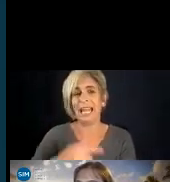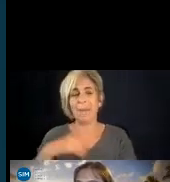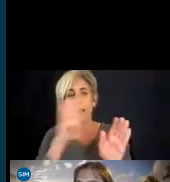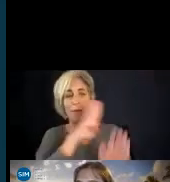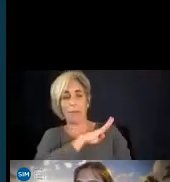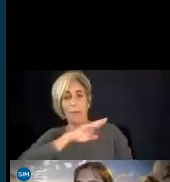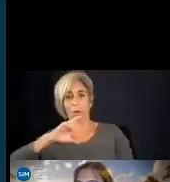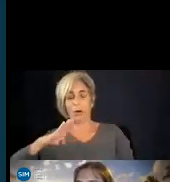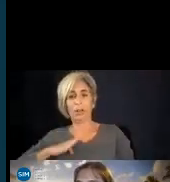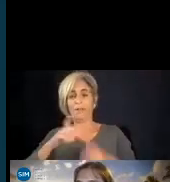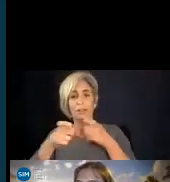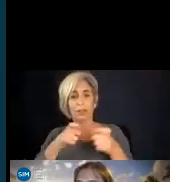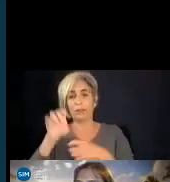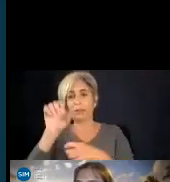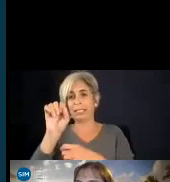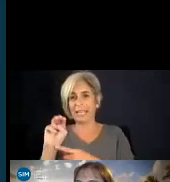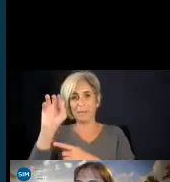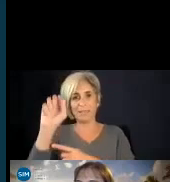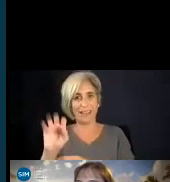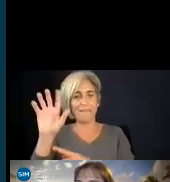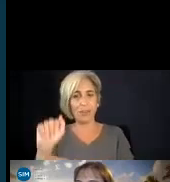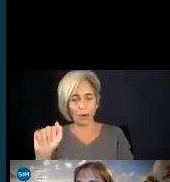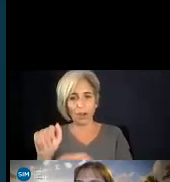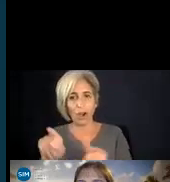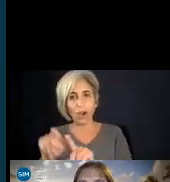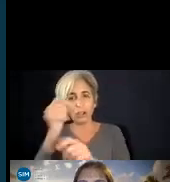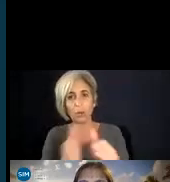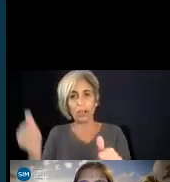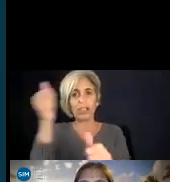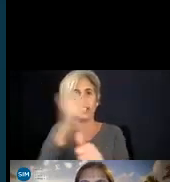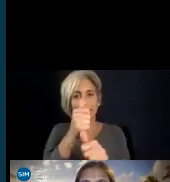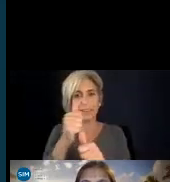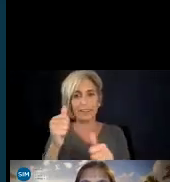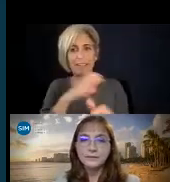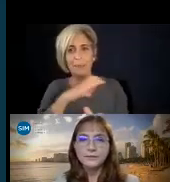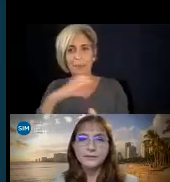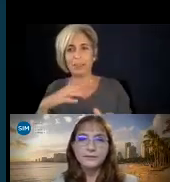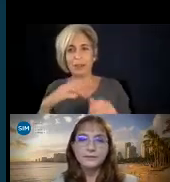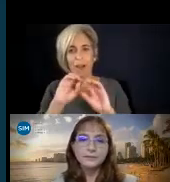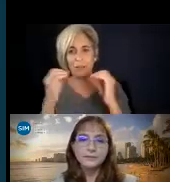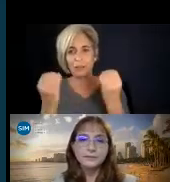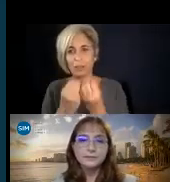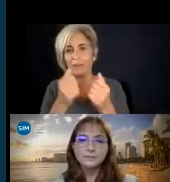SIM South Florida I'm also the Chief Commercial Officer for Advance Solutions.